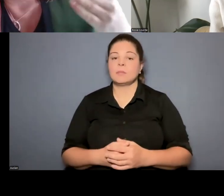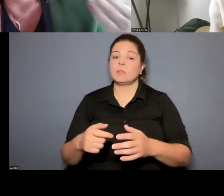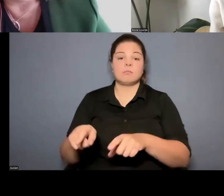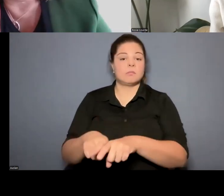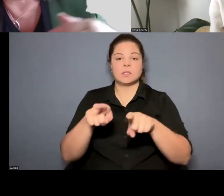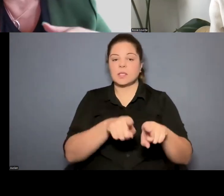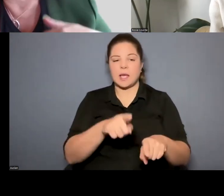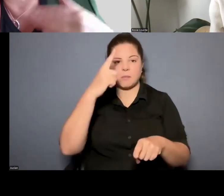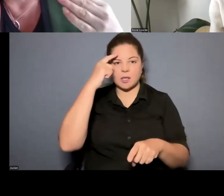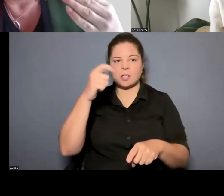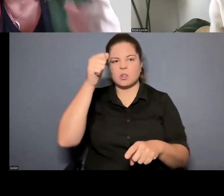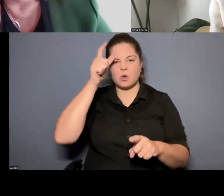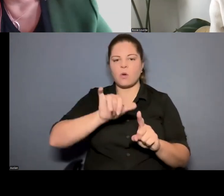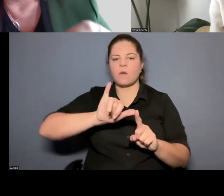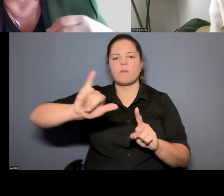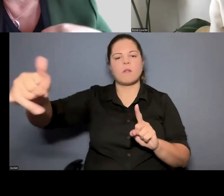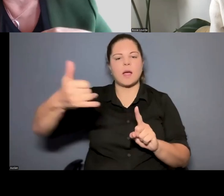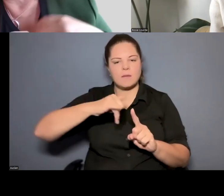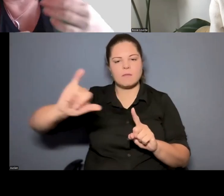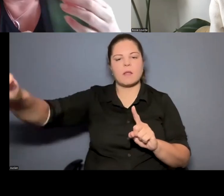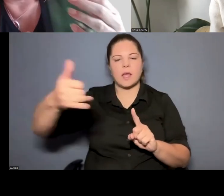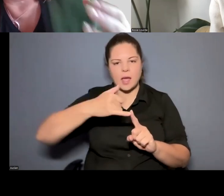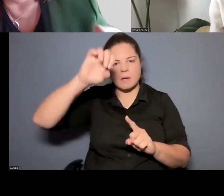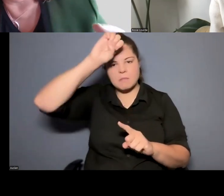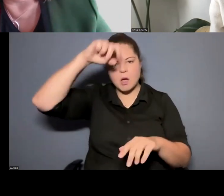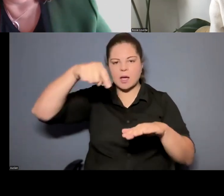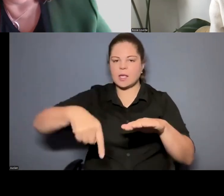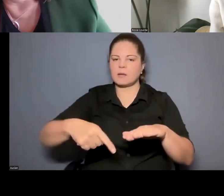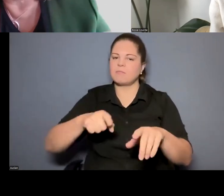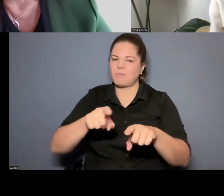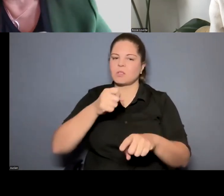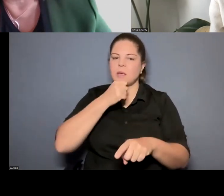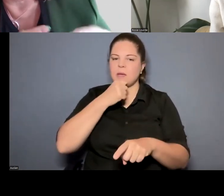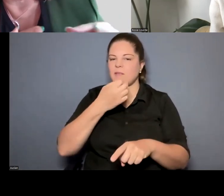fly in fly out, there are few women, they are staying in residential places